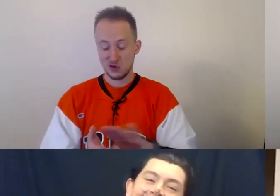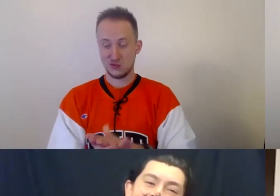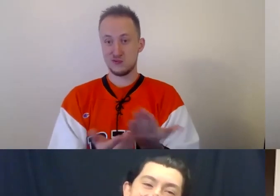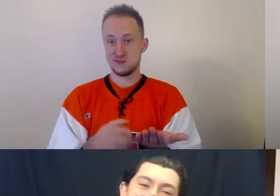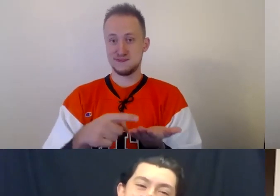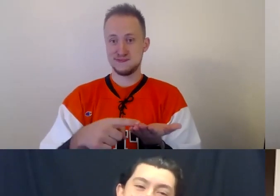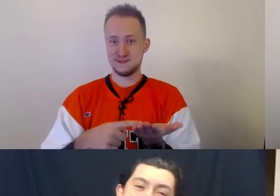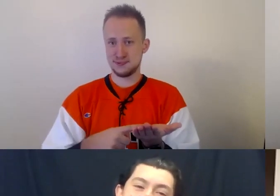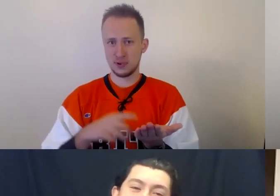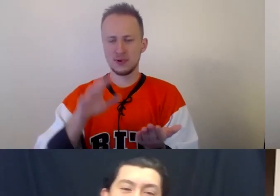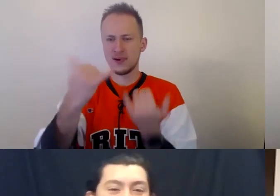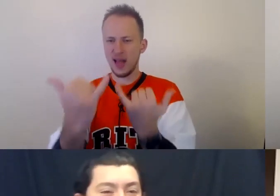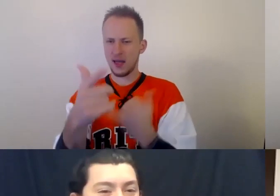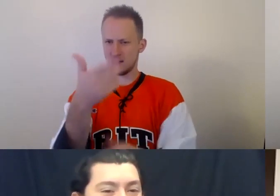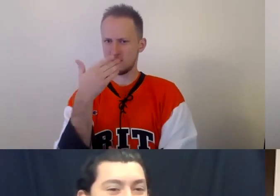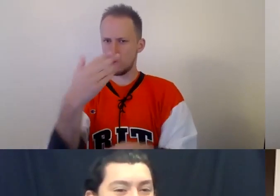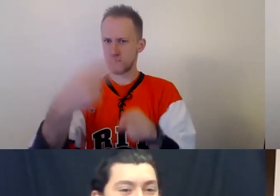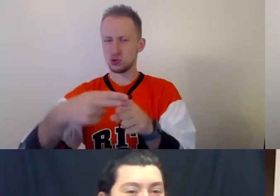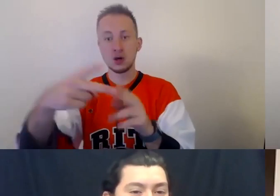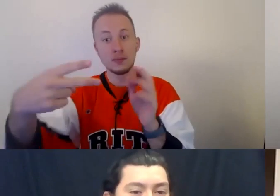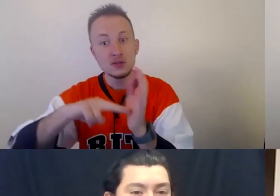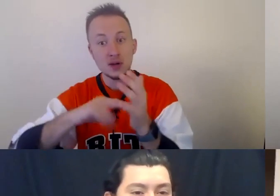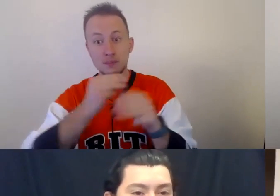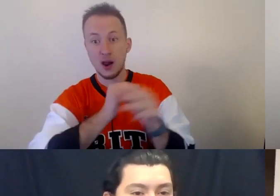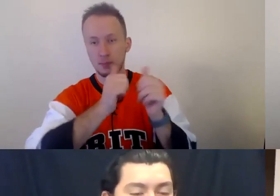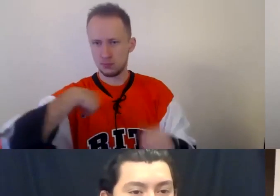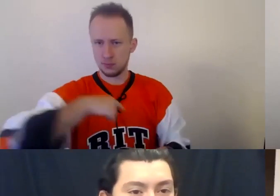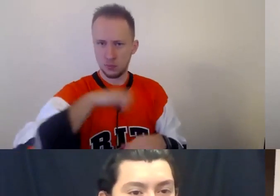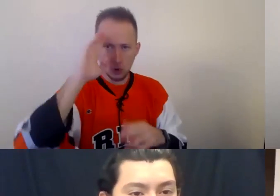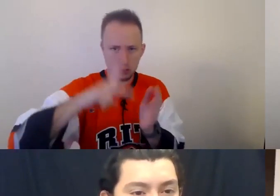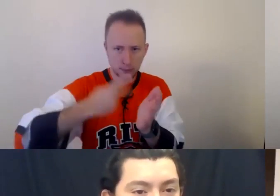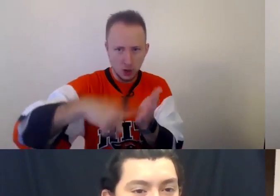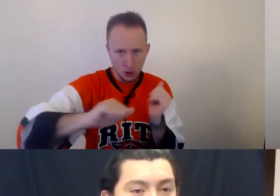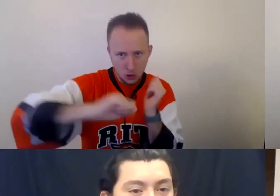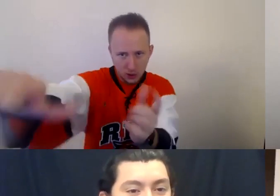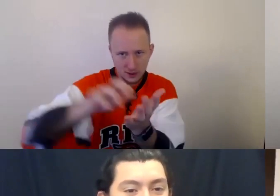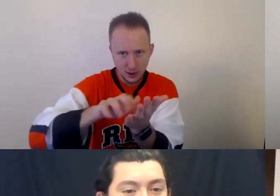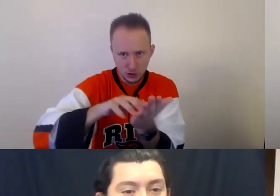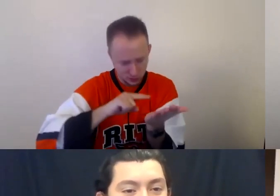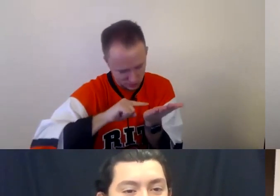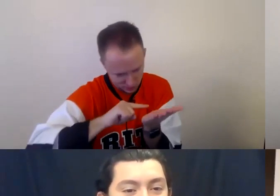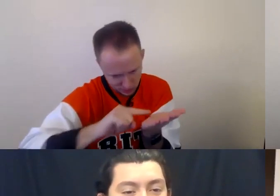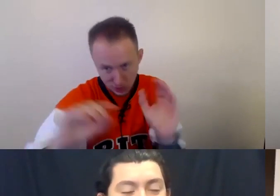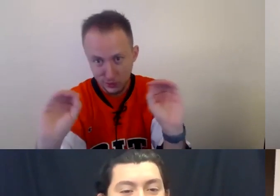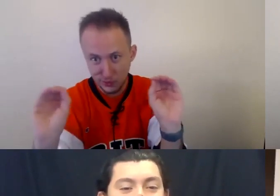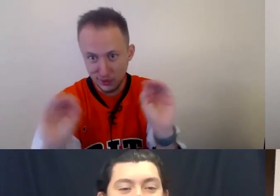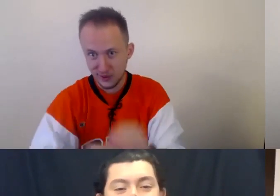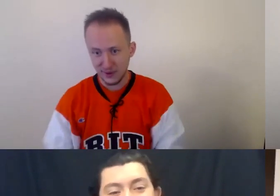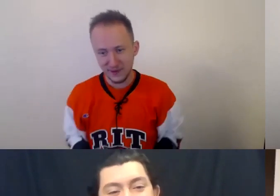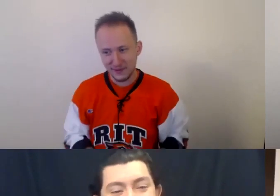to make sure you don't do that and put the answers in there already.